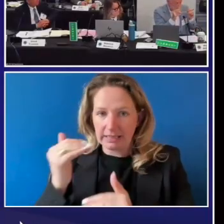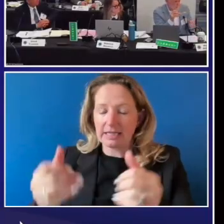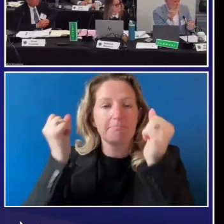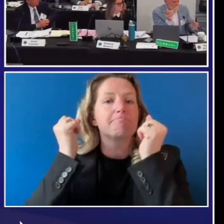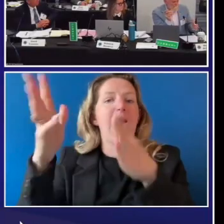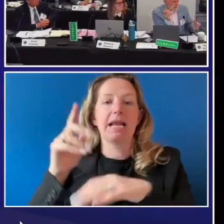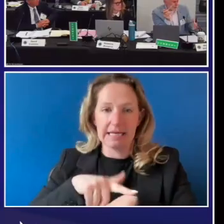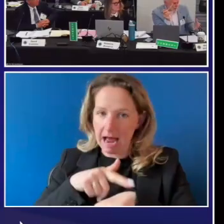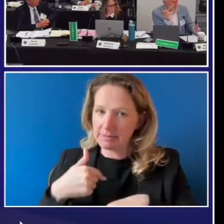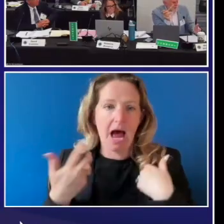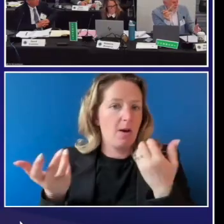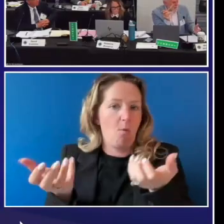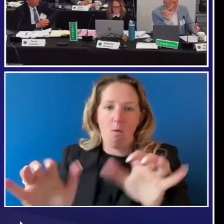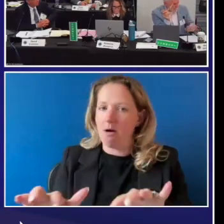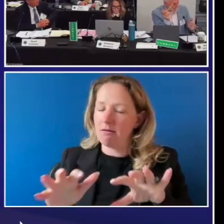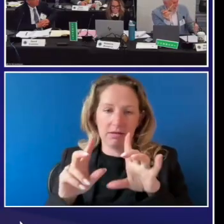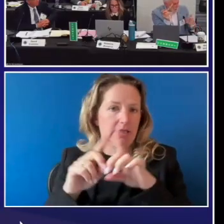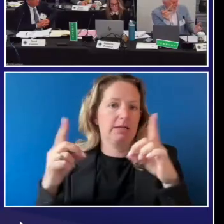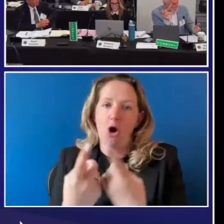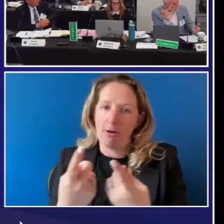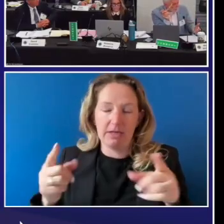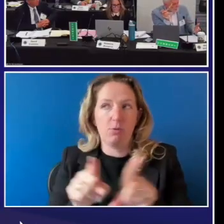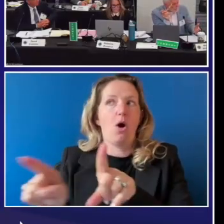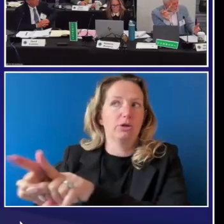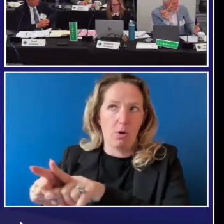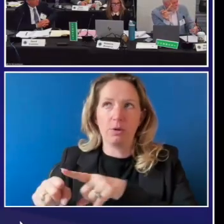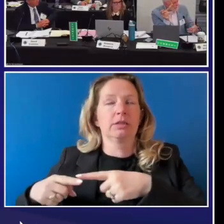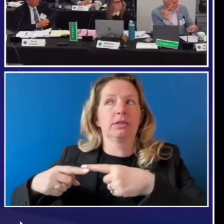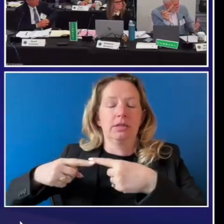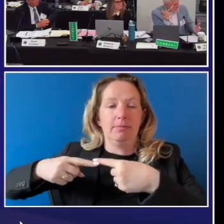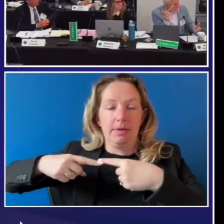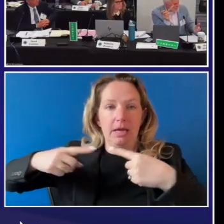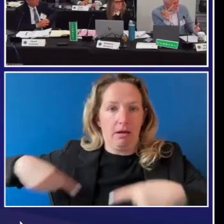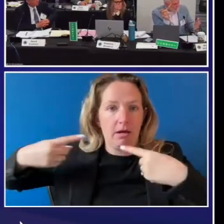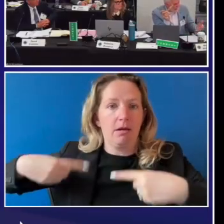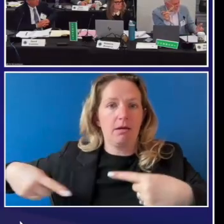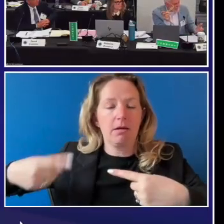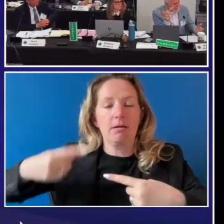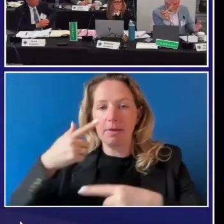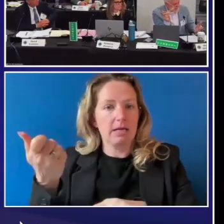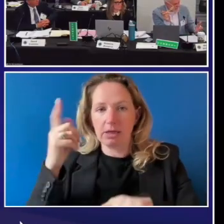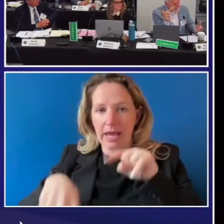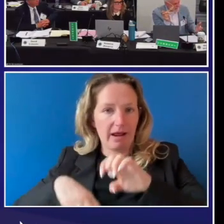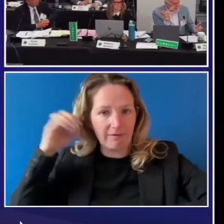want the department also to be spinning its wheels because it couldn't evaluate an agency that